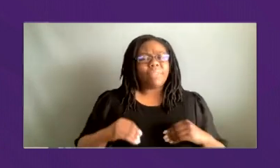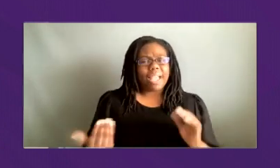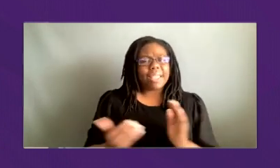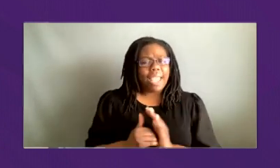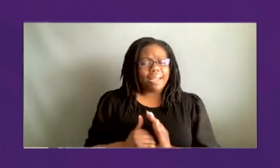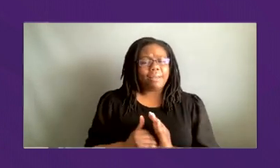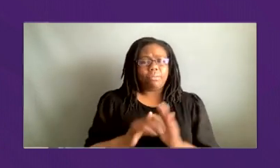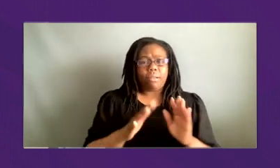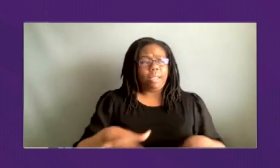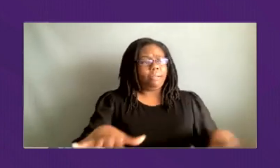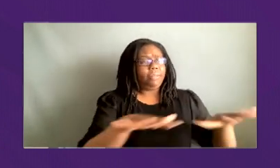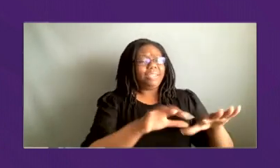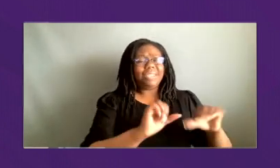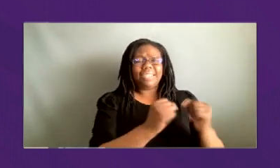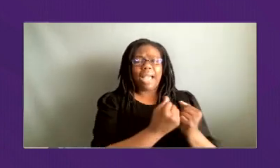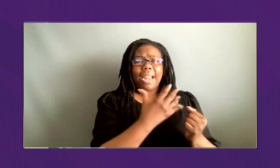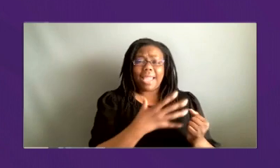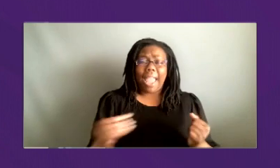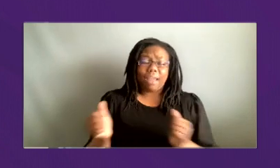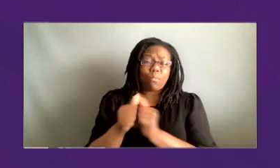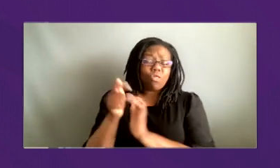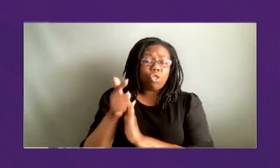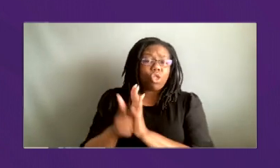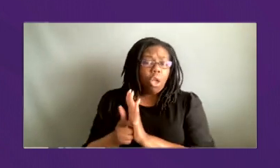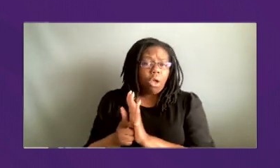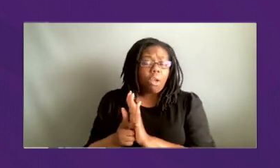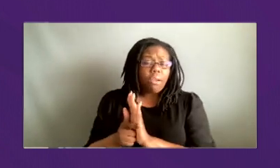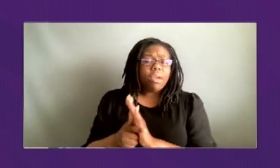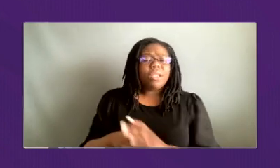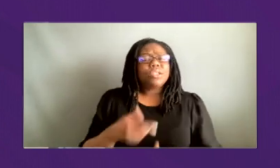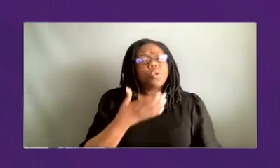to ask people what the best terminology is to use, and it depends on the context for sure.